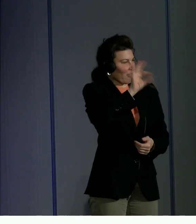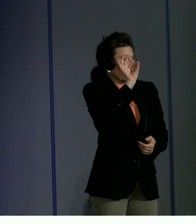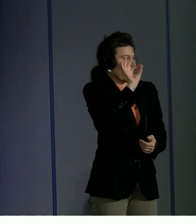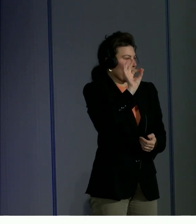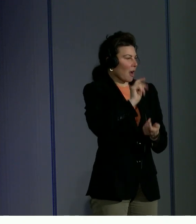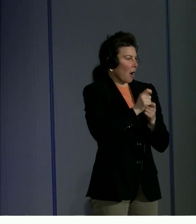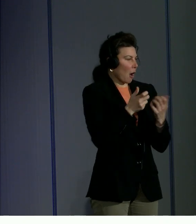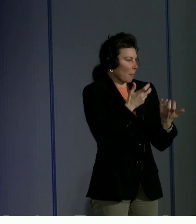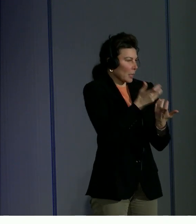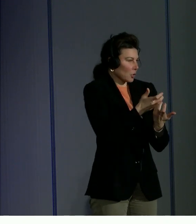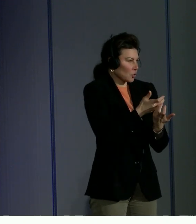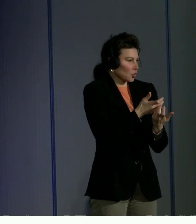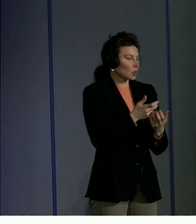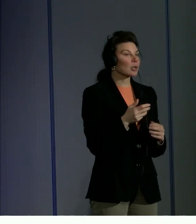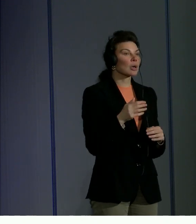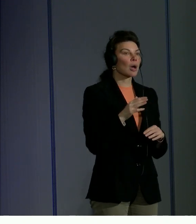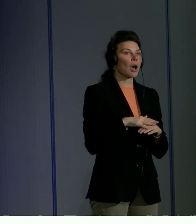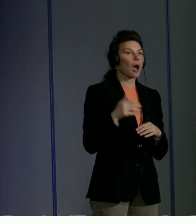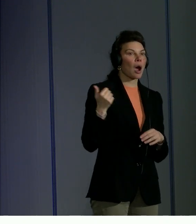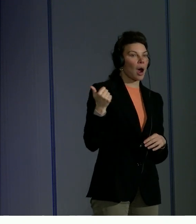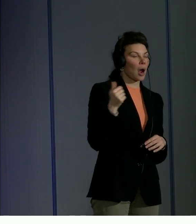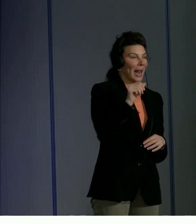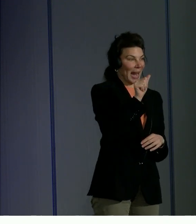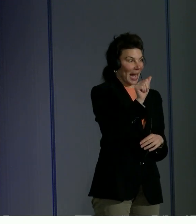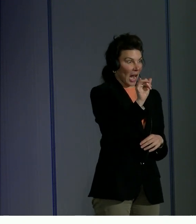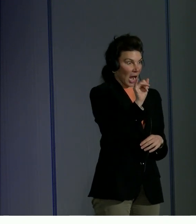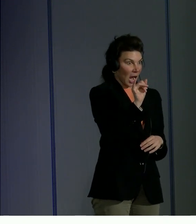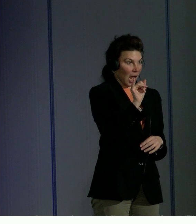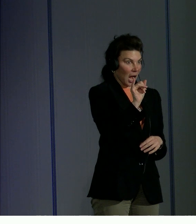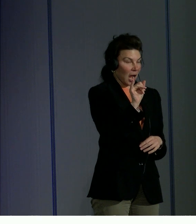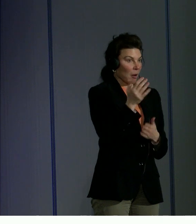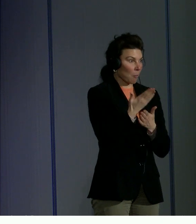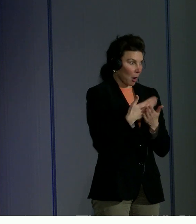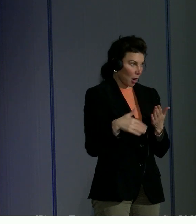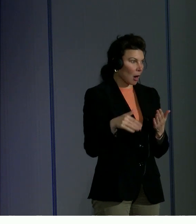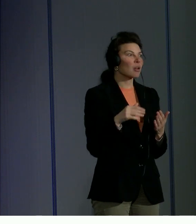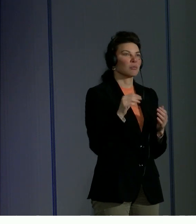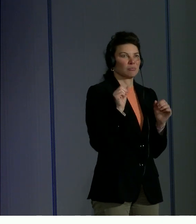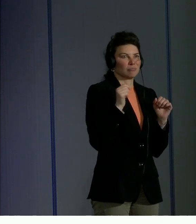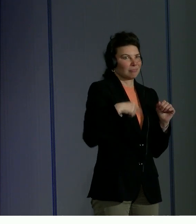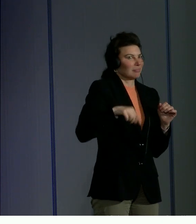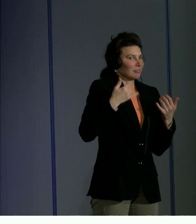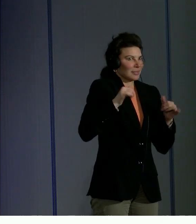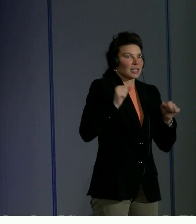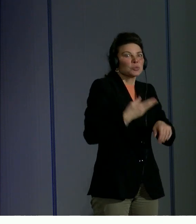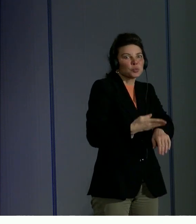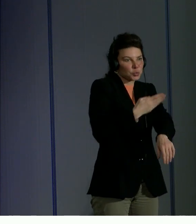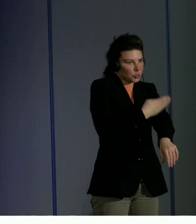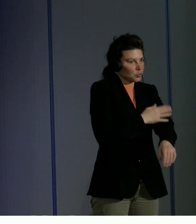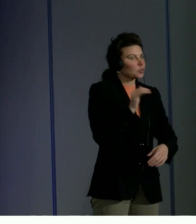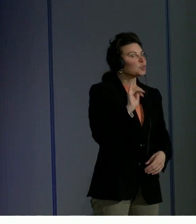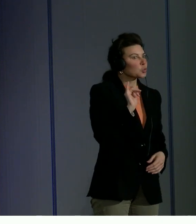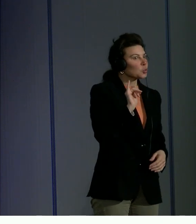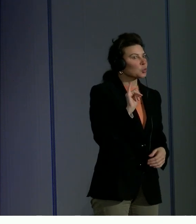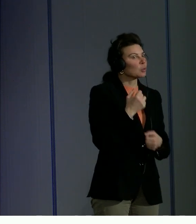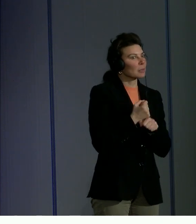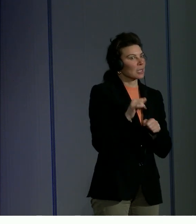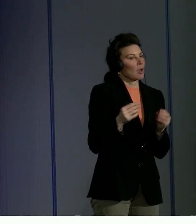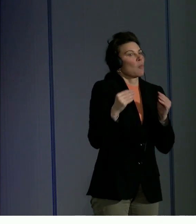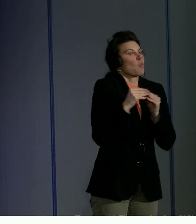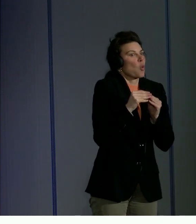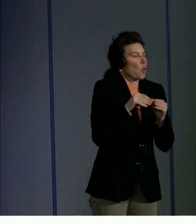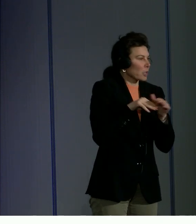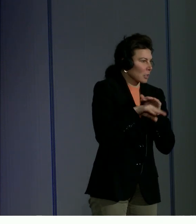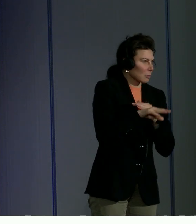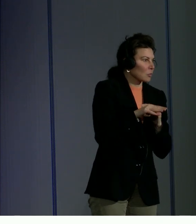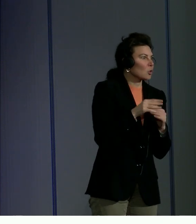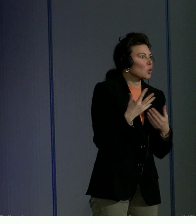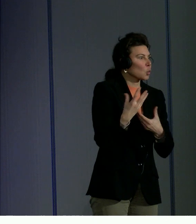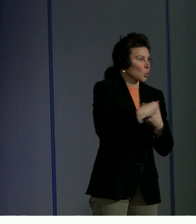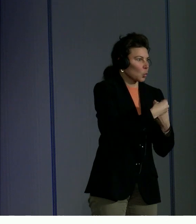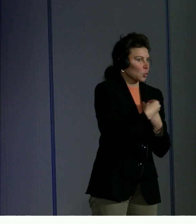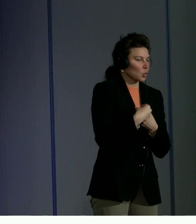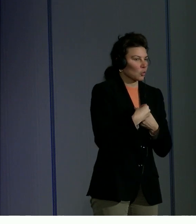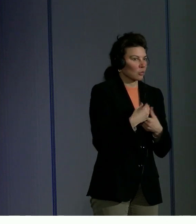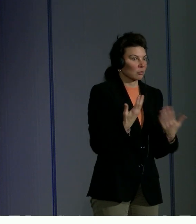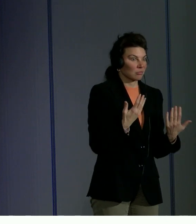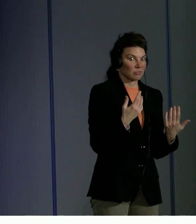On the AI front, more can be done to accessible and inclusive. They're using it. And so we